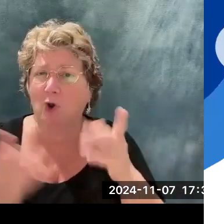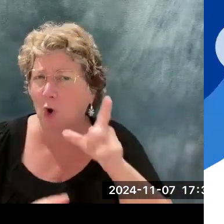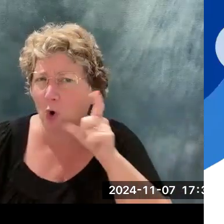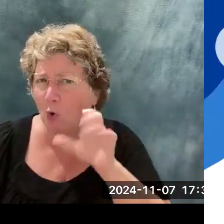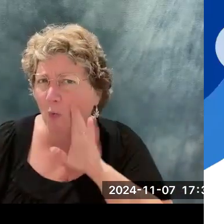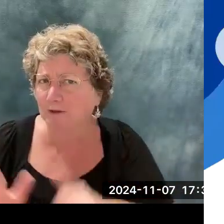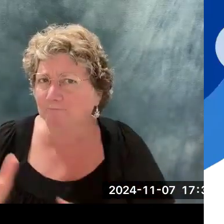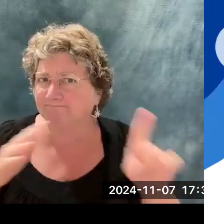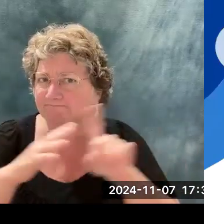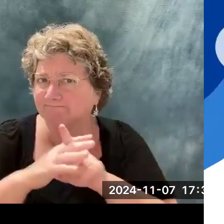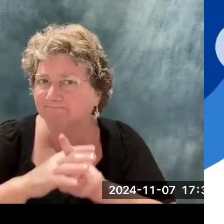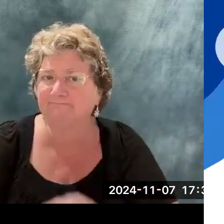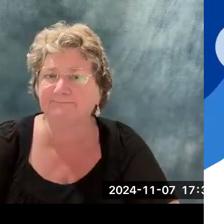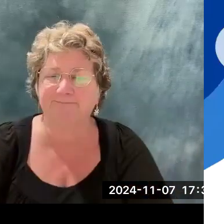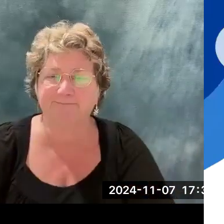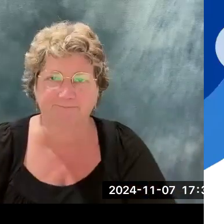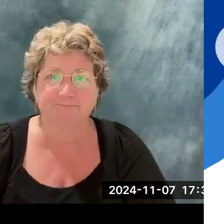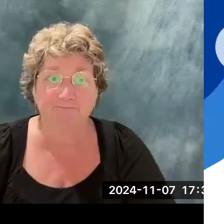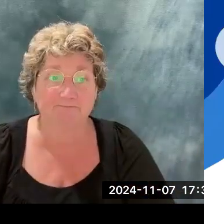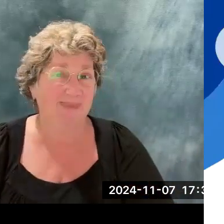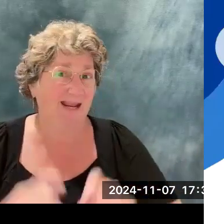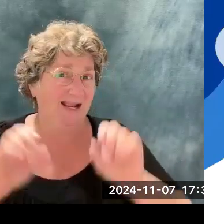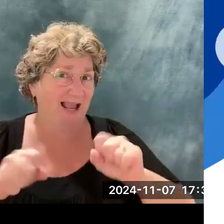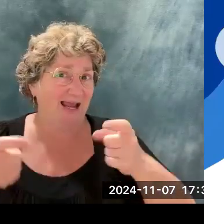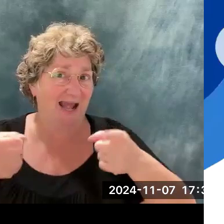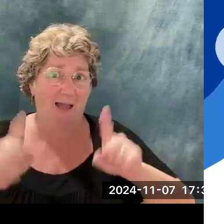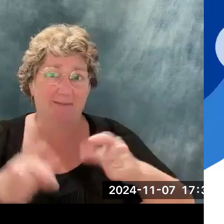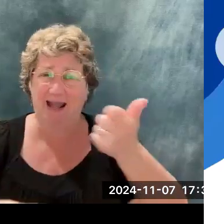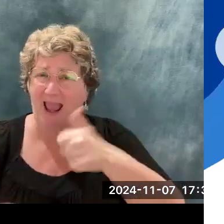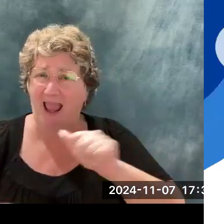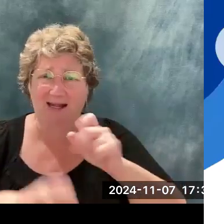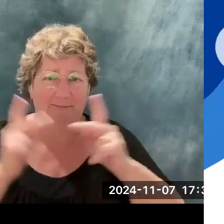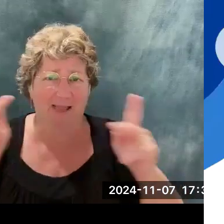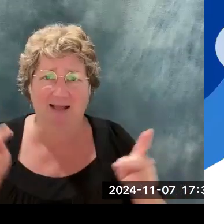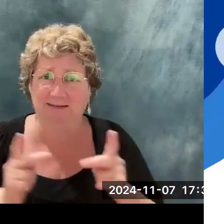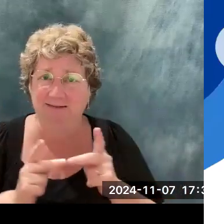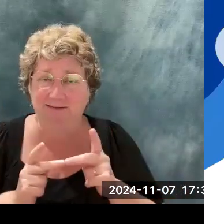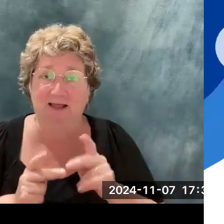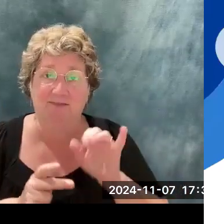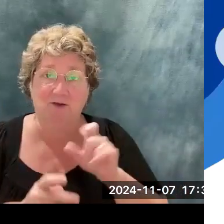And this can be done anywhere. It's a face-to-face clinical intervention for children